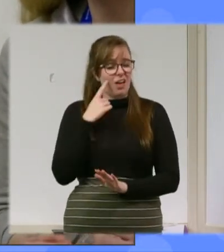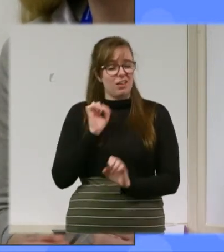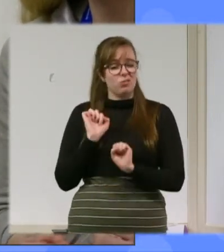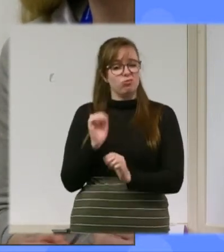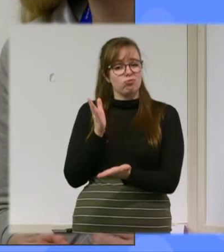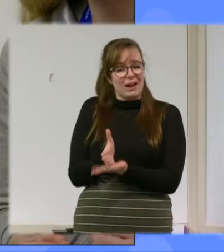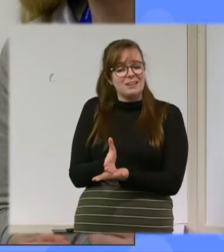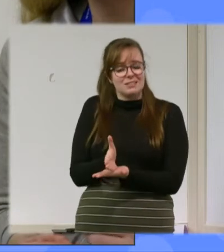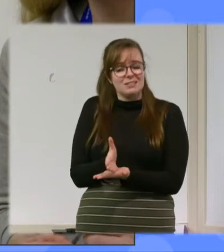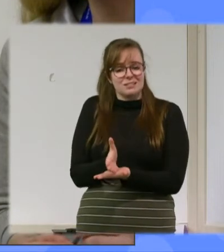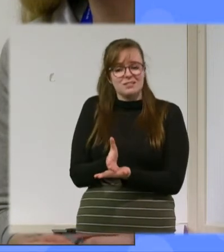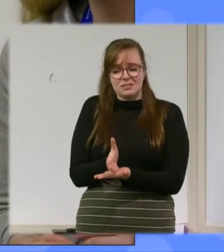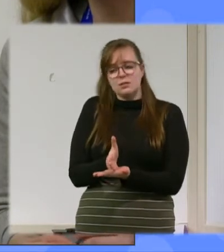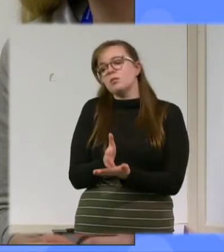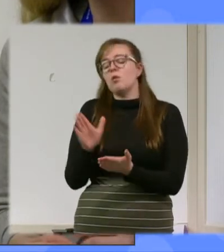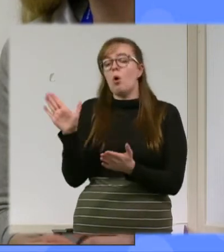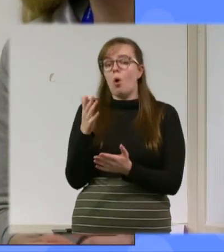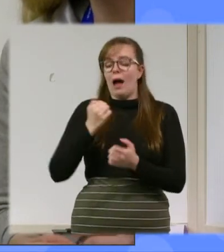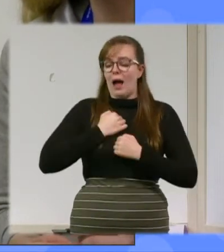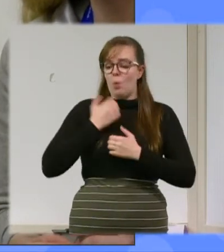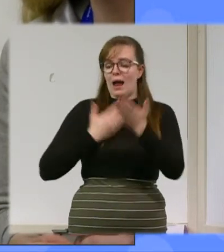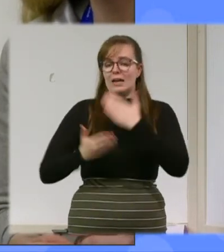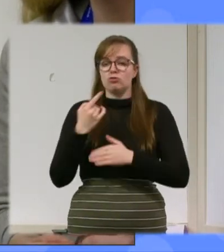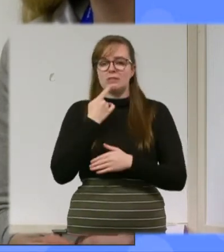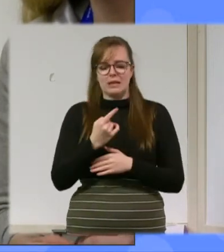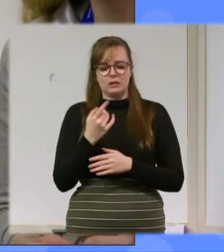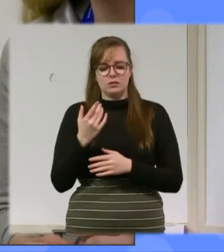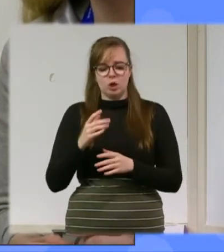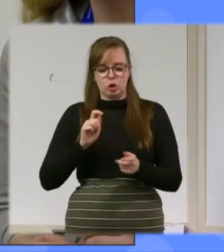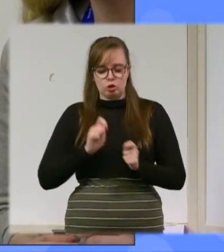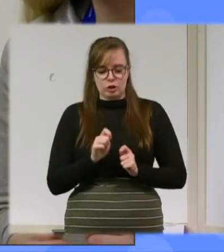that they all our history tells us that change comes from below comes from